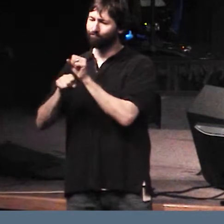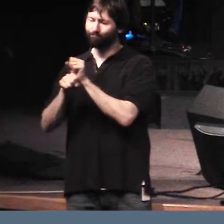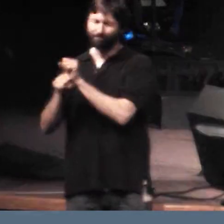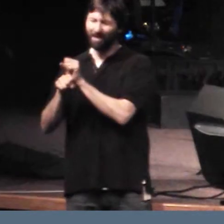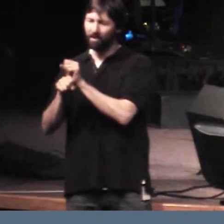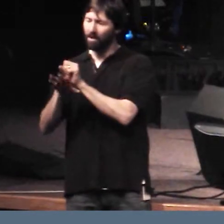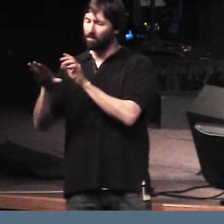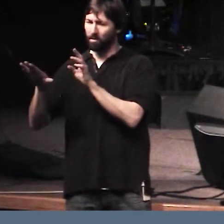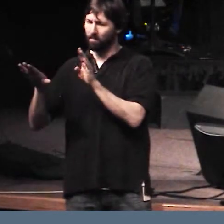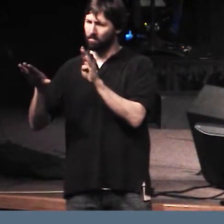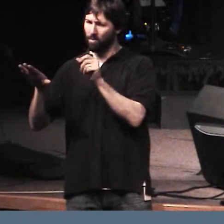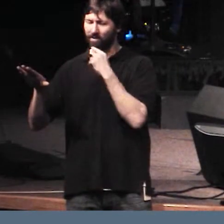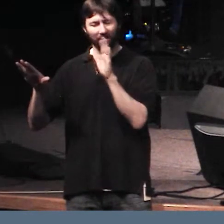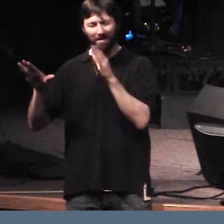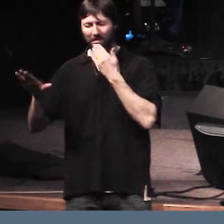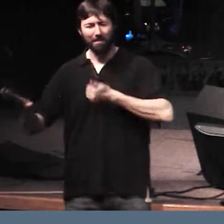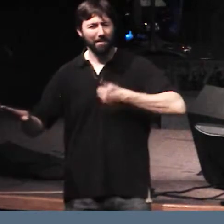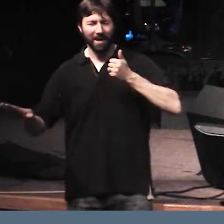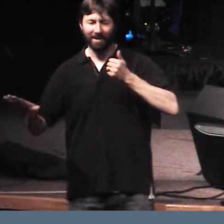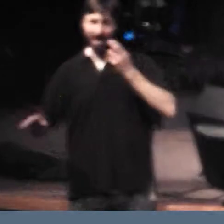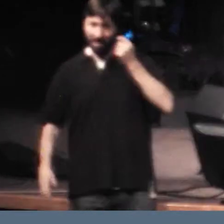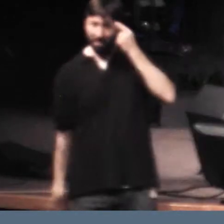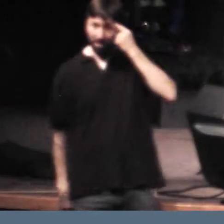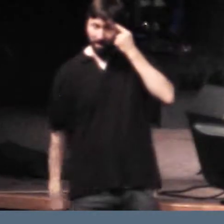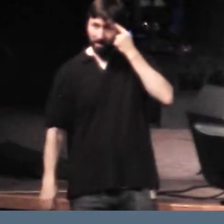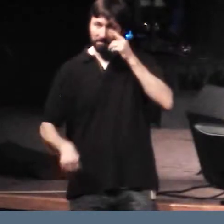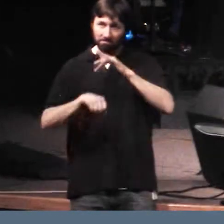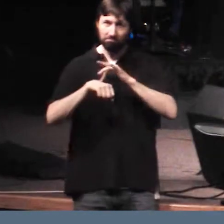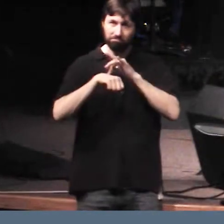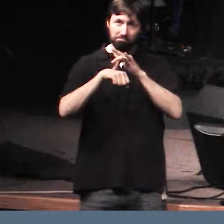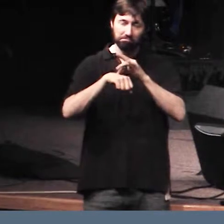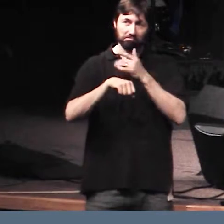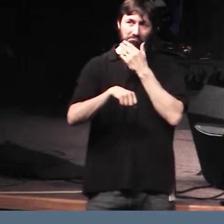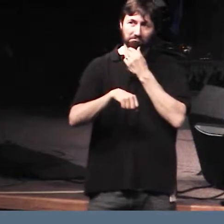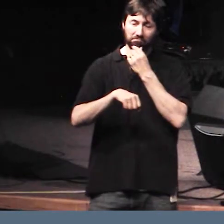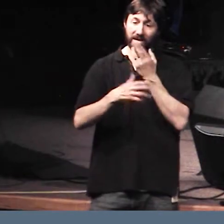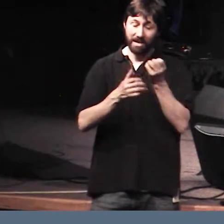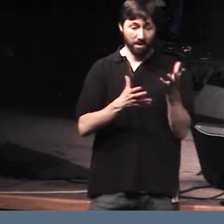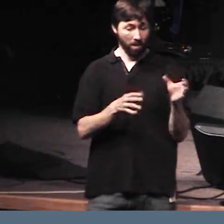in store for you he sees been thinking too he wants to take Ruth as